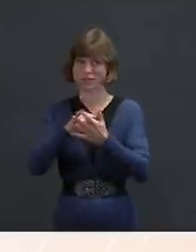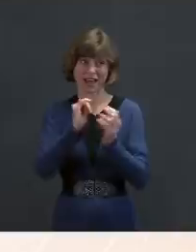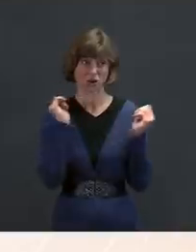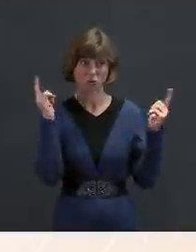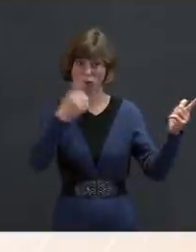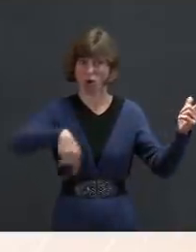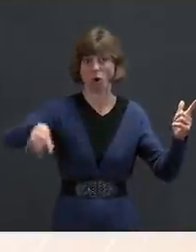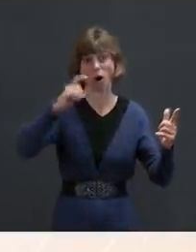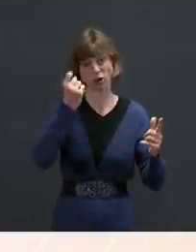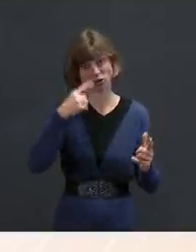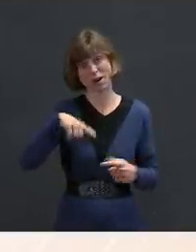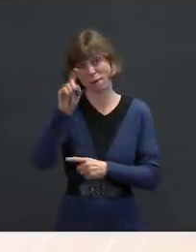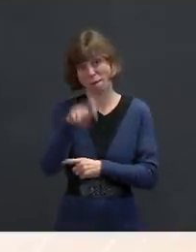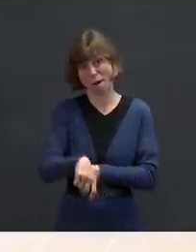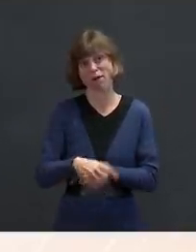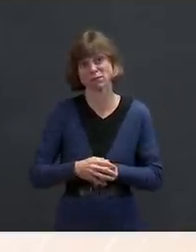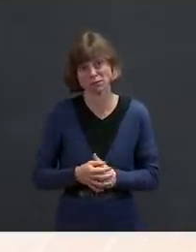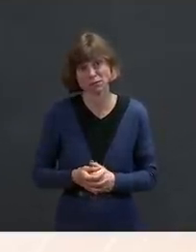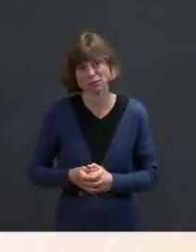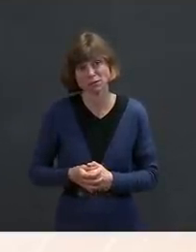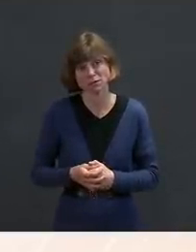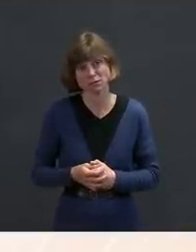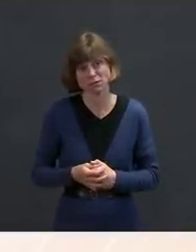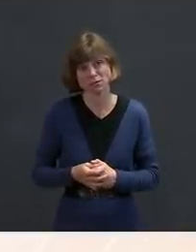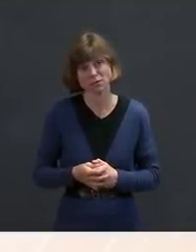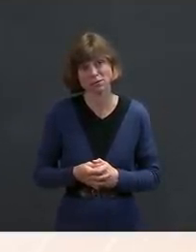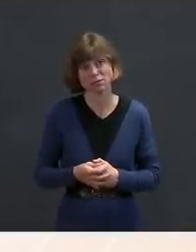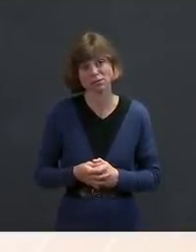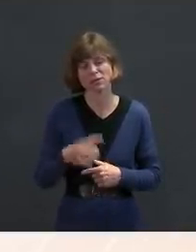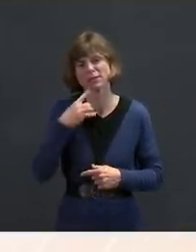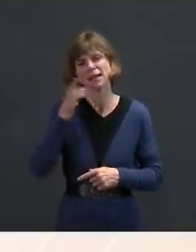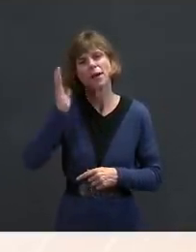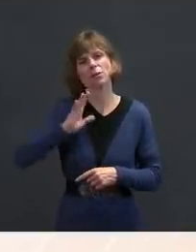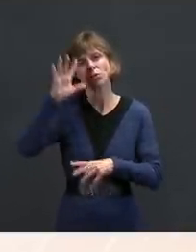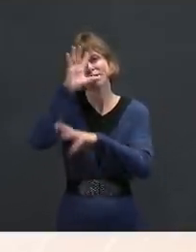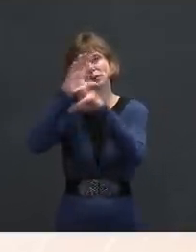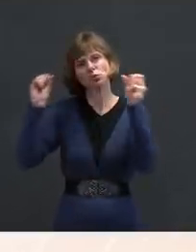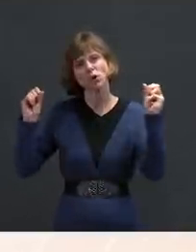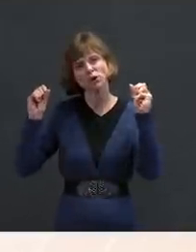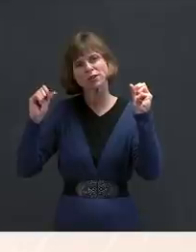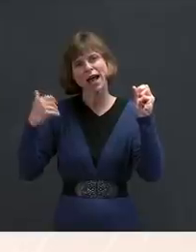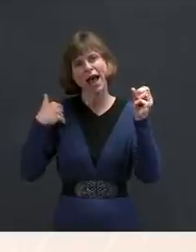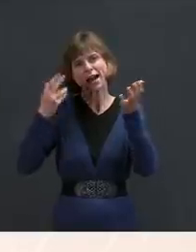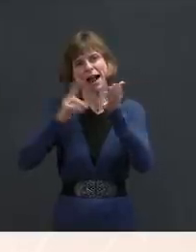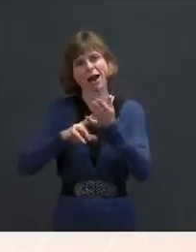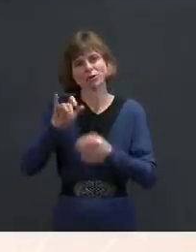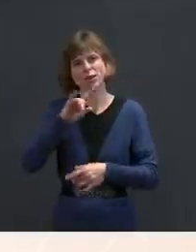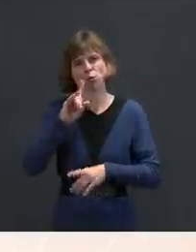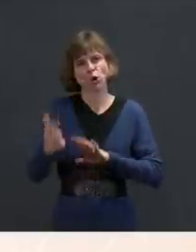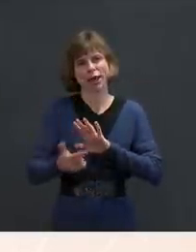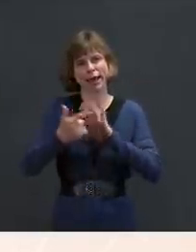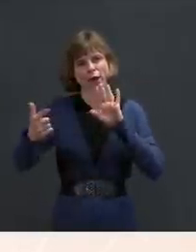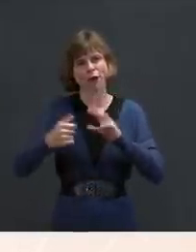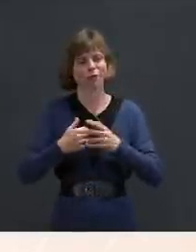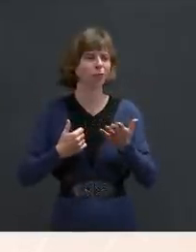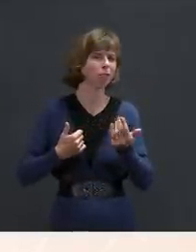Go ahead, Steve. The Press: You said that the previous administration had entered into some contracts that were unlawful. Could you give us some examples of that? What do you mean?